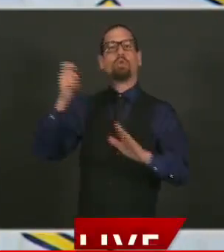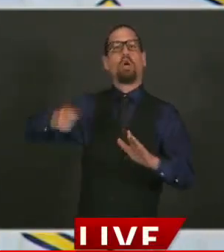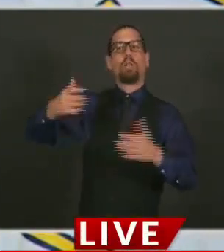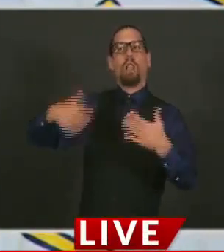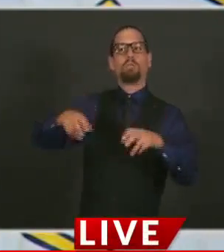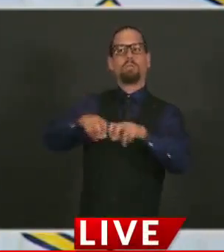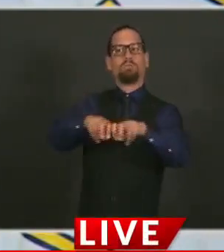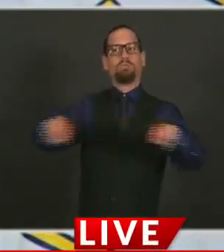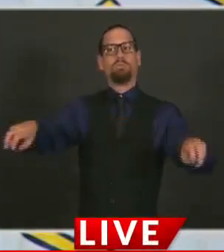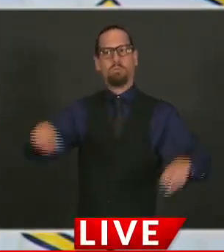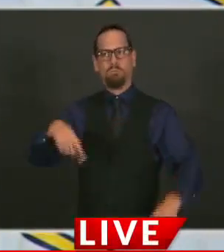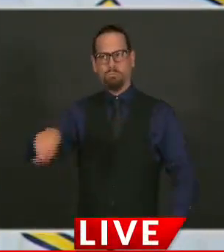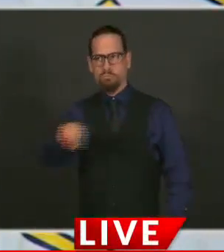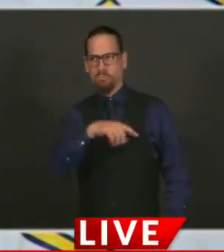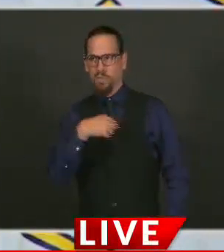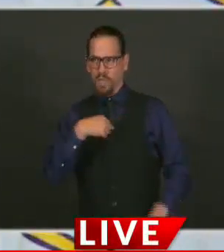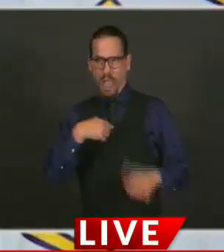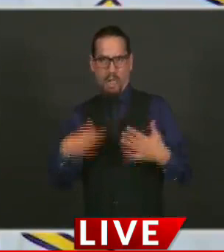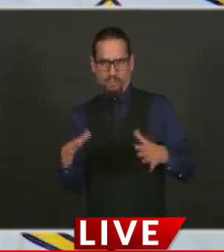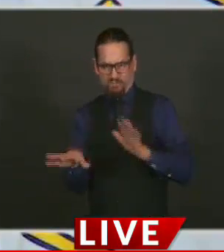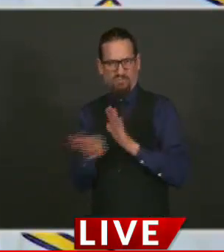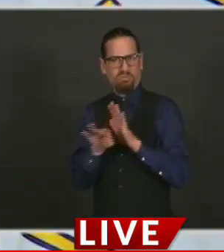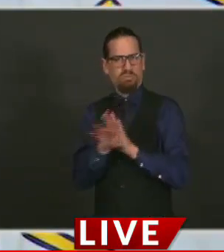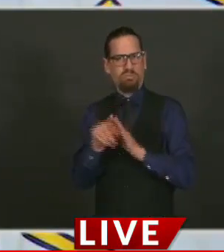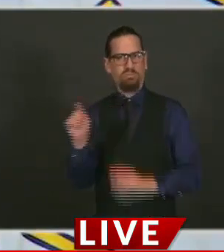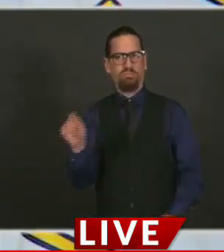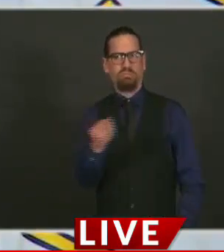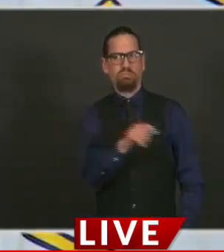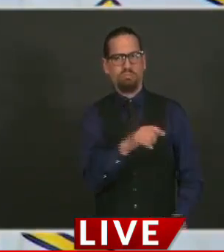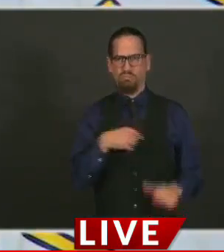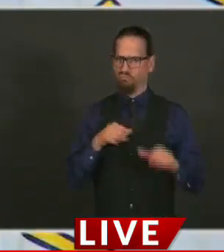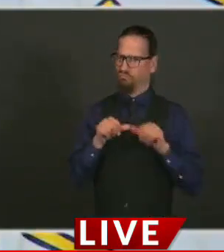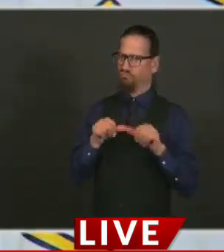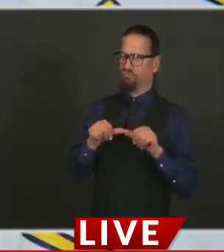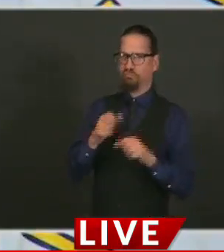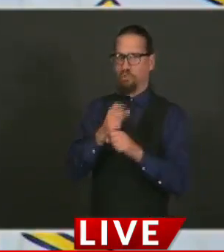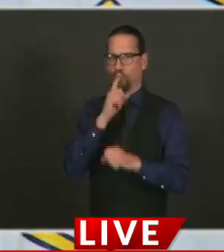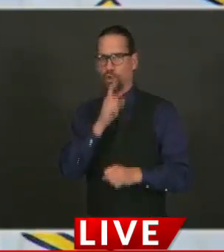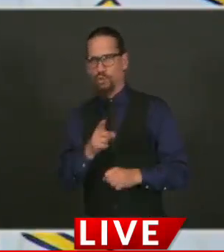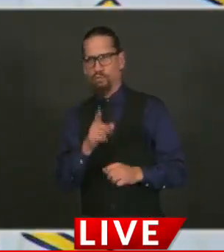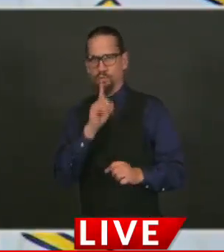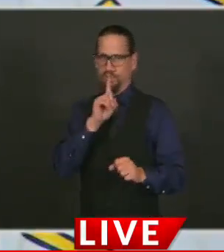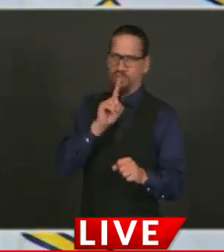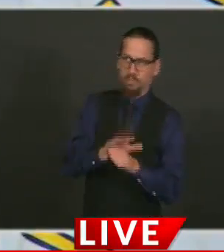COLOR ON THE RHODE ISLAND JUDICIARY IS A JUDGE THAT I APPOINTED AND I WOULD LOVE TO